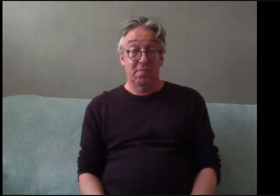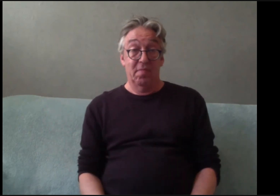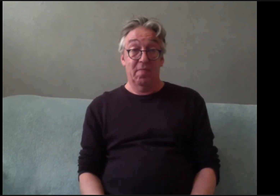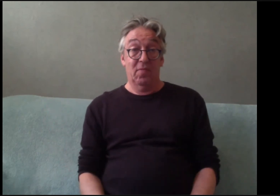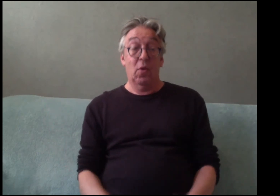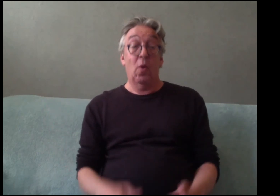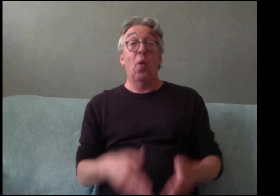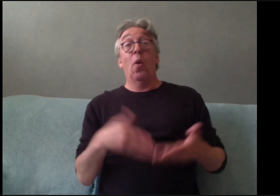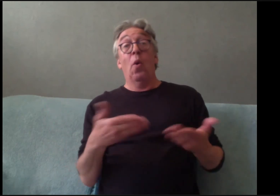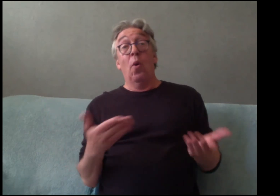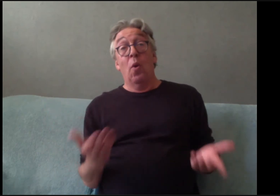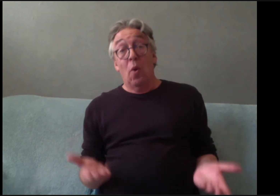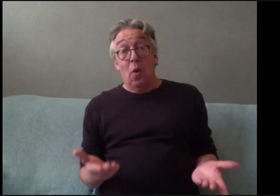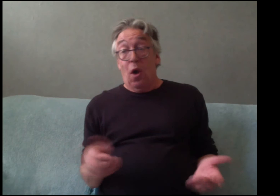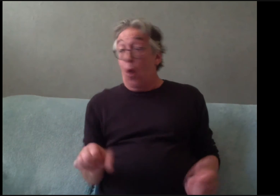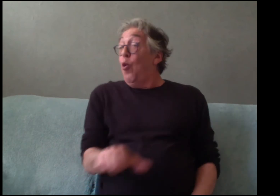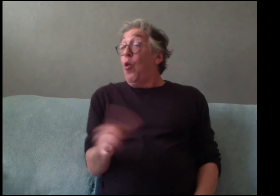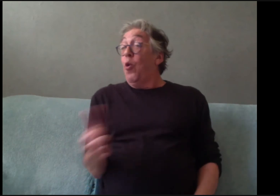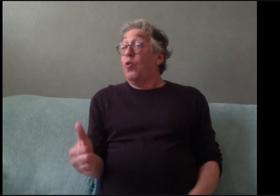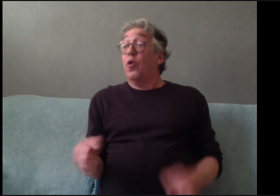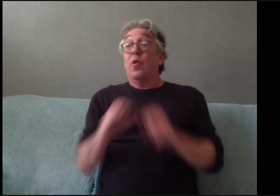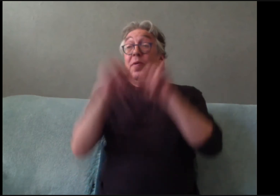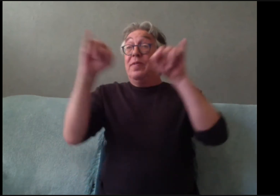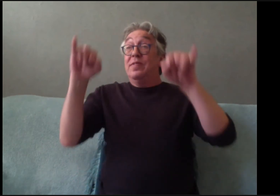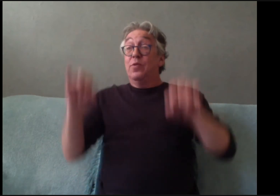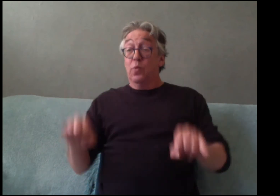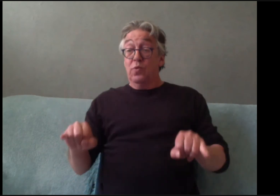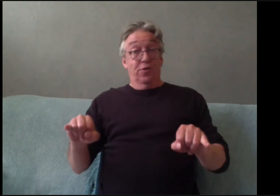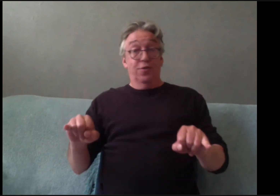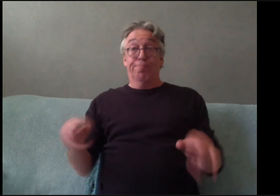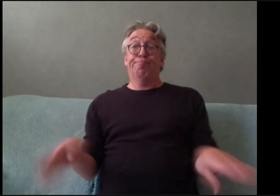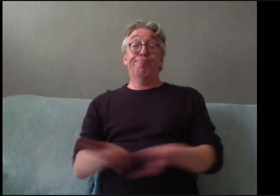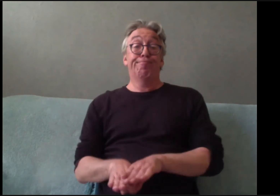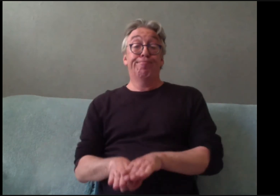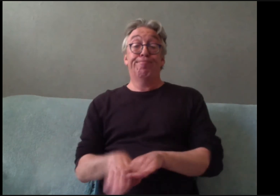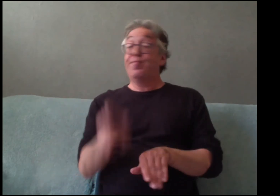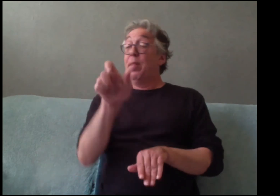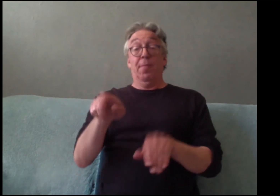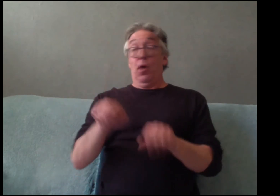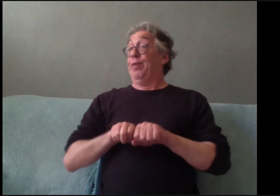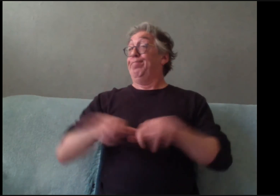who are struggling without support. Again, the need for respite